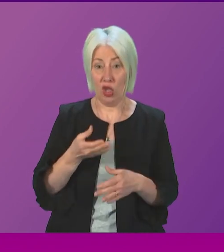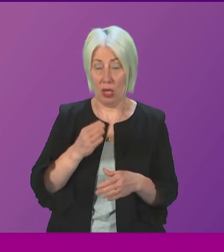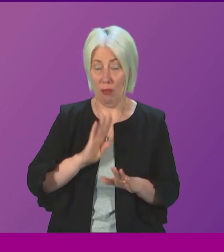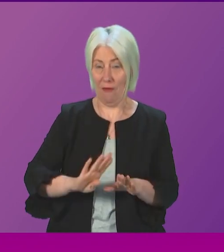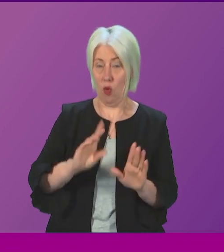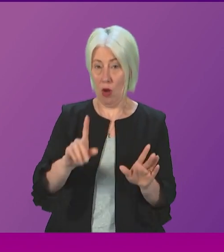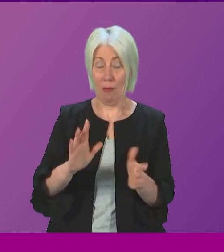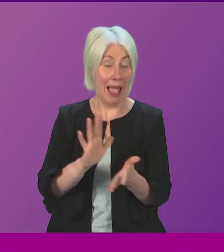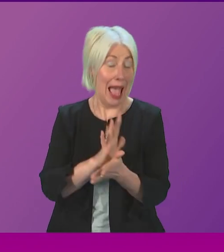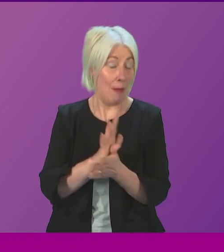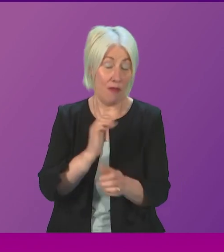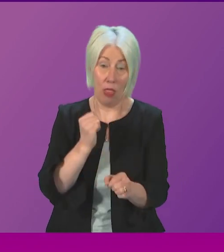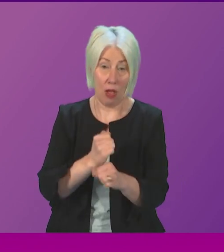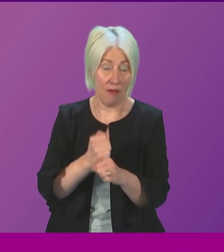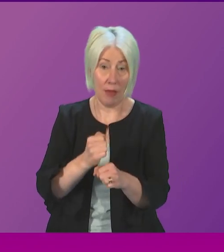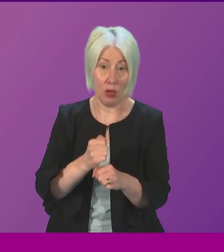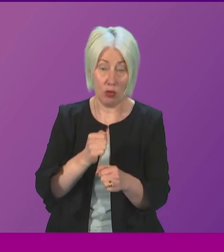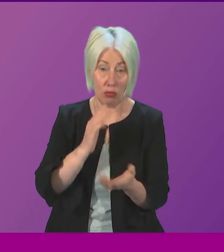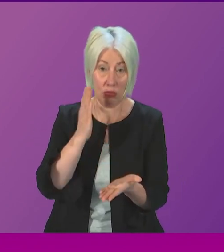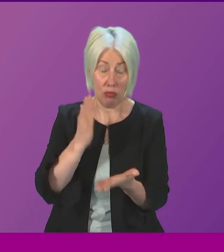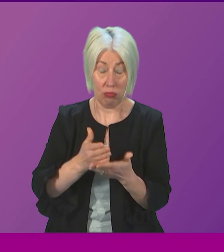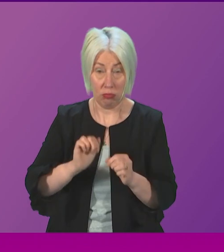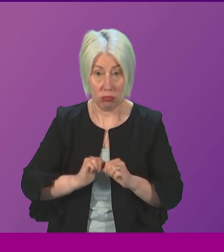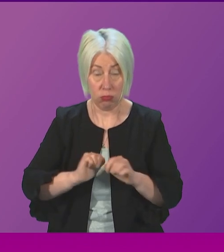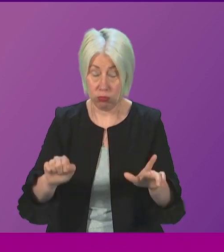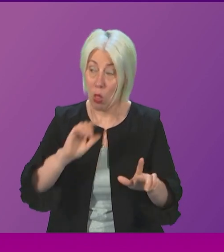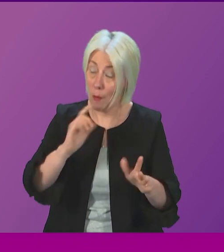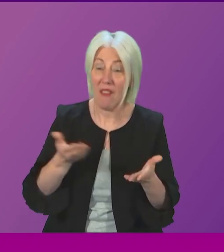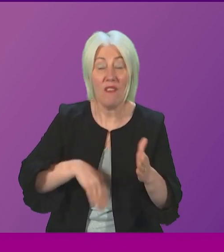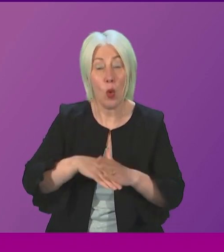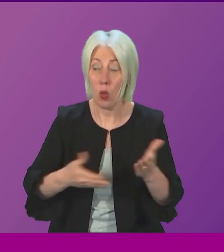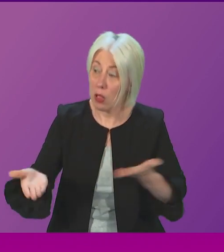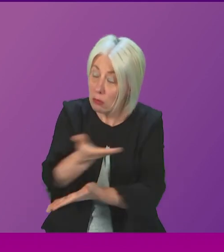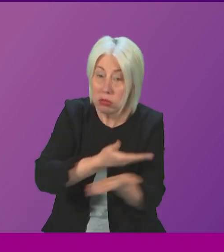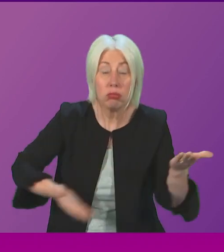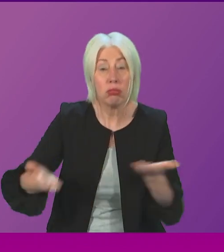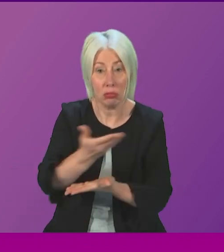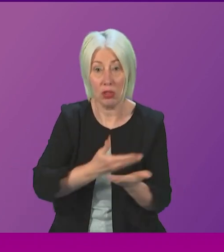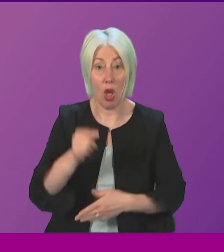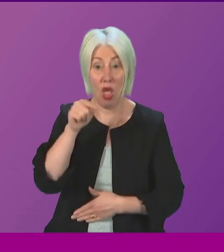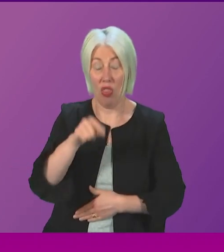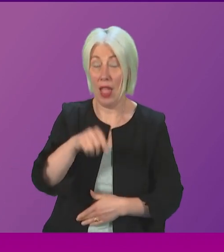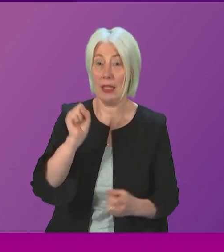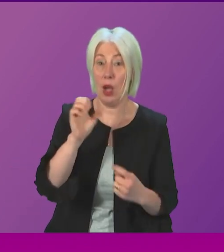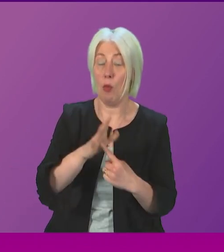for the Government to commit to ensuring that there is a full discussion or even a debate on that important strategy.